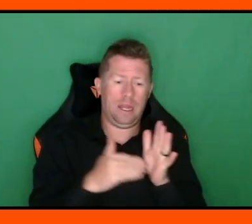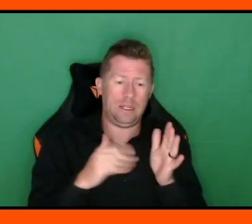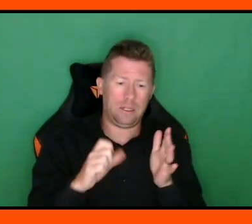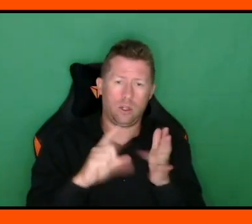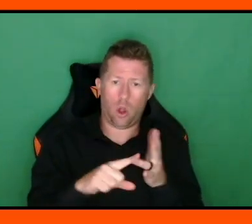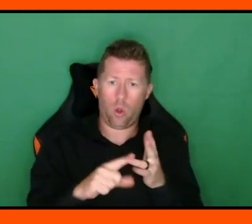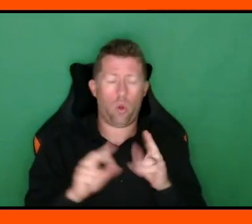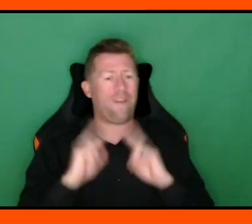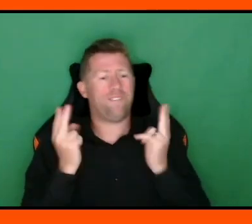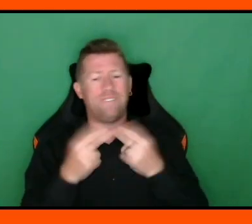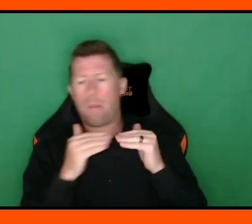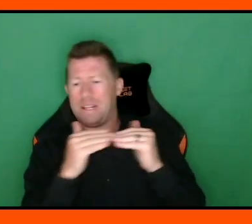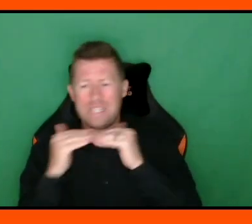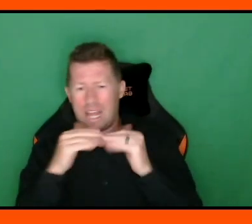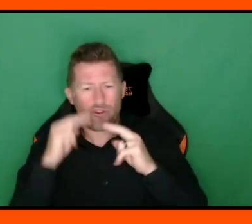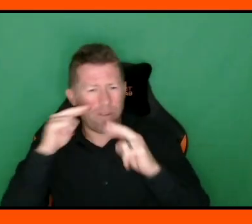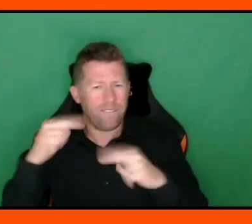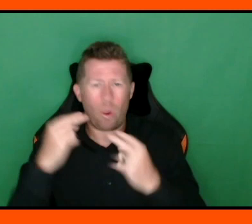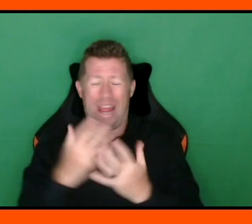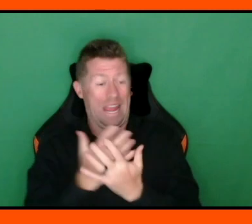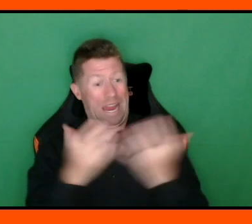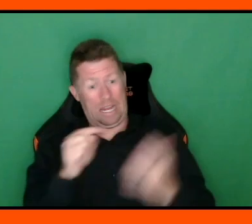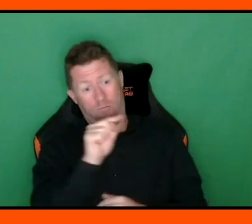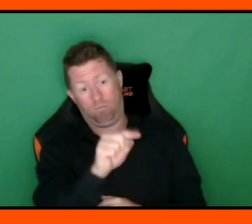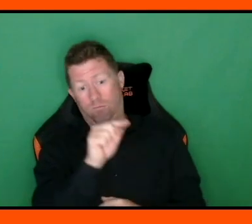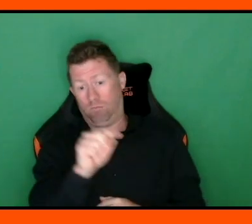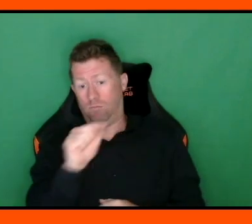or anything that you’ve provided we are sharing that,